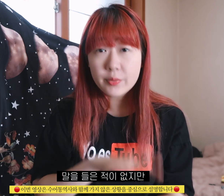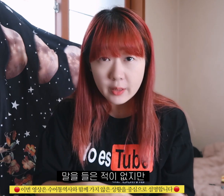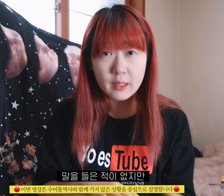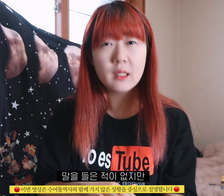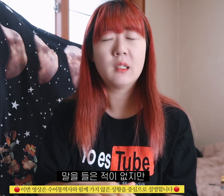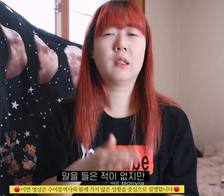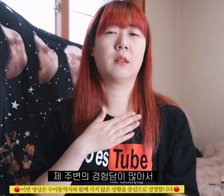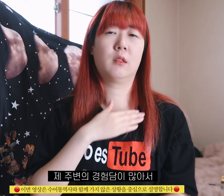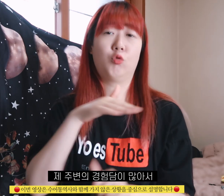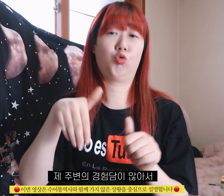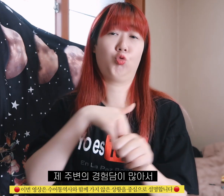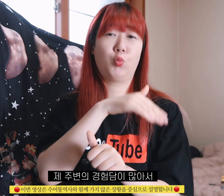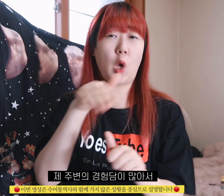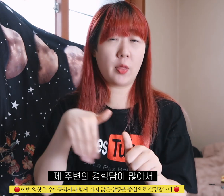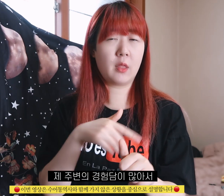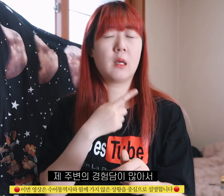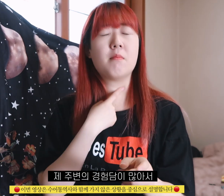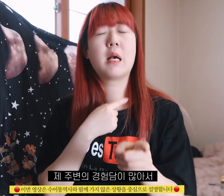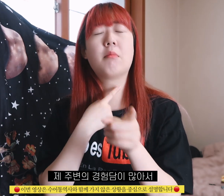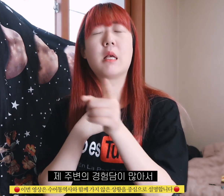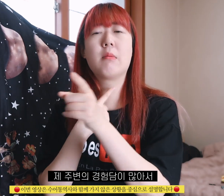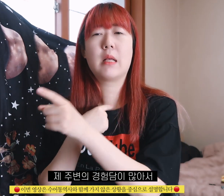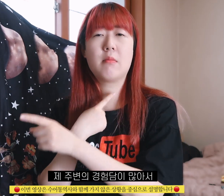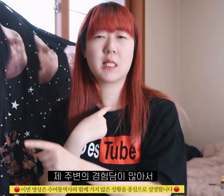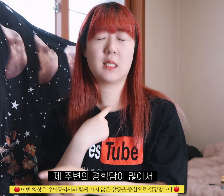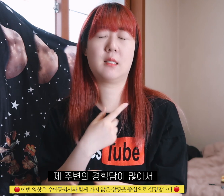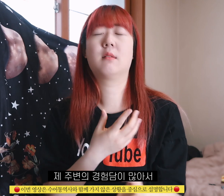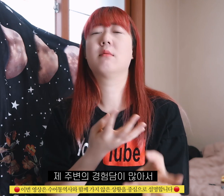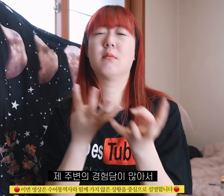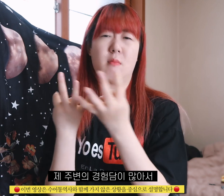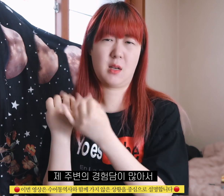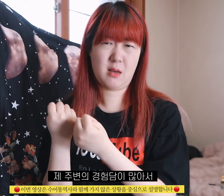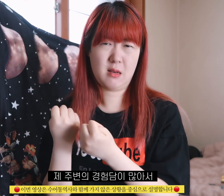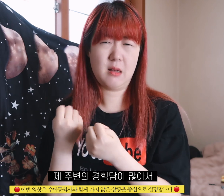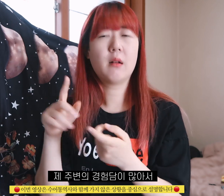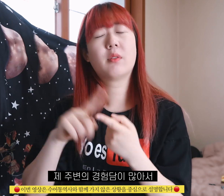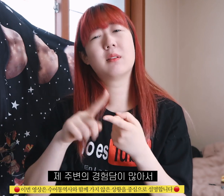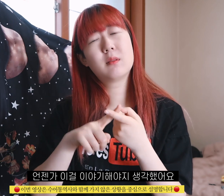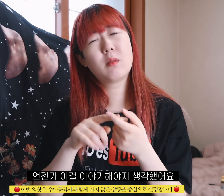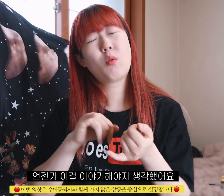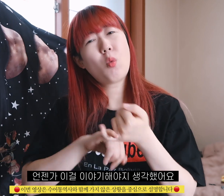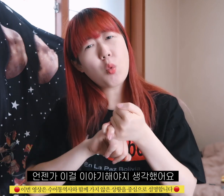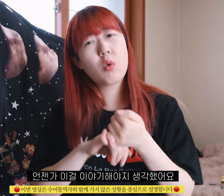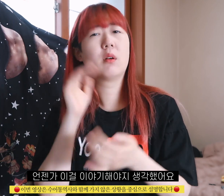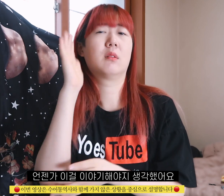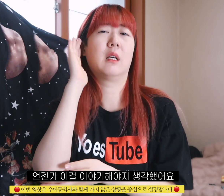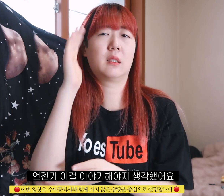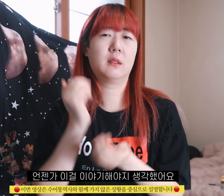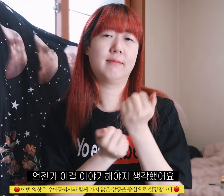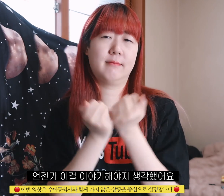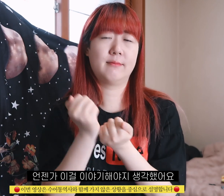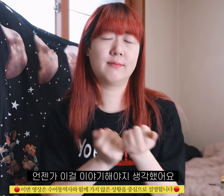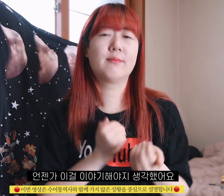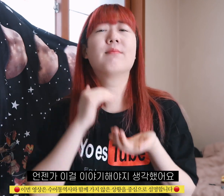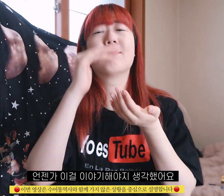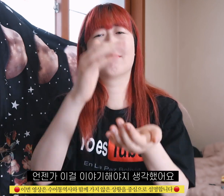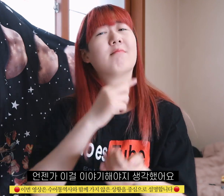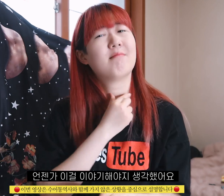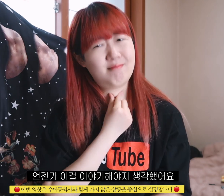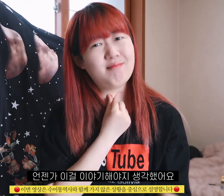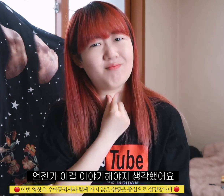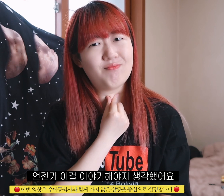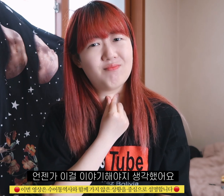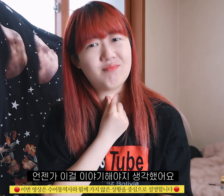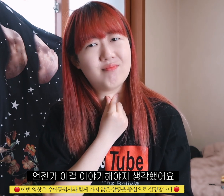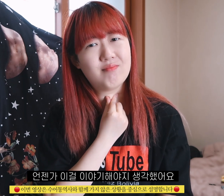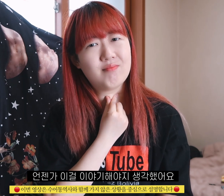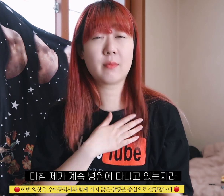but there are so many experiences around me that I thought I'd have to talk about it someday.